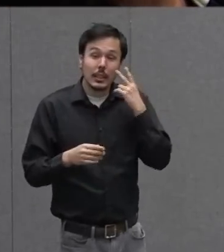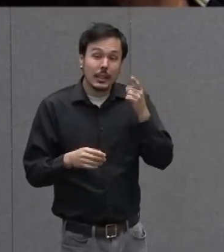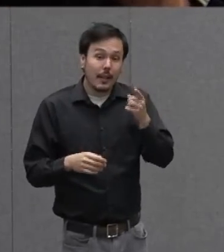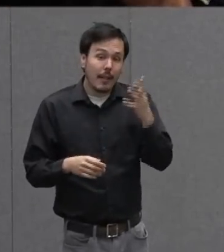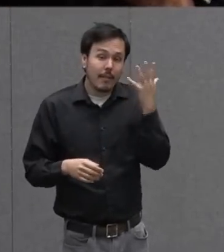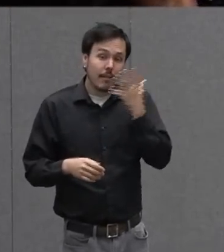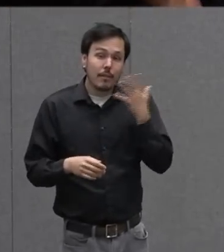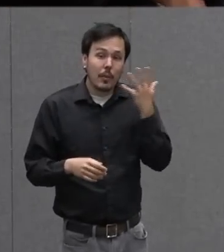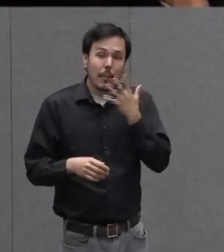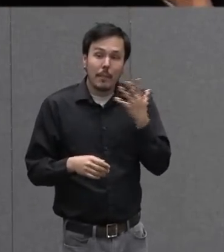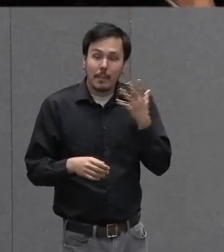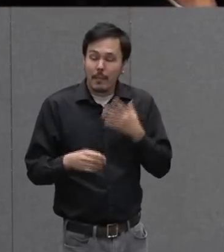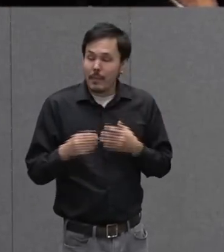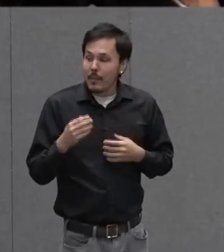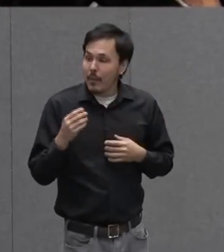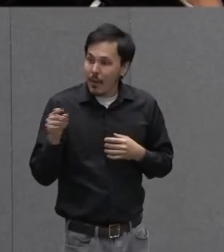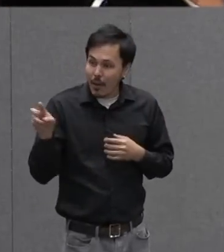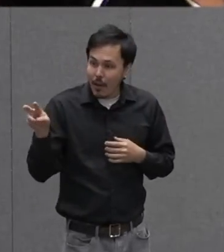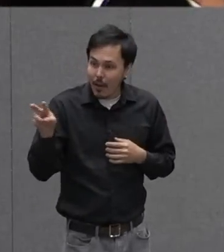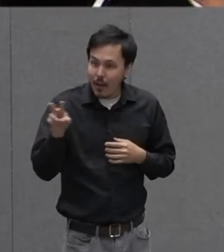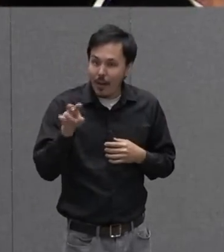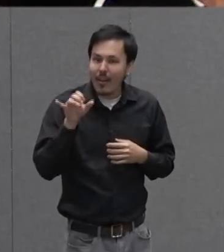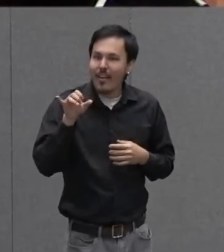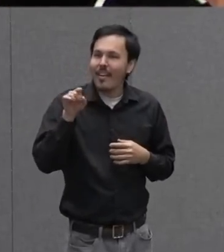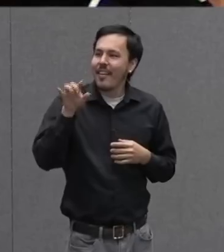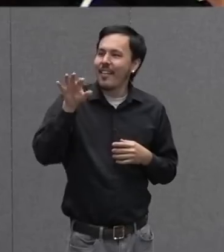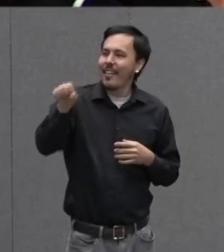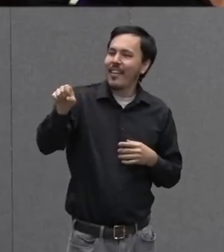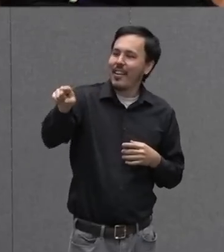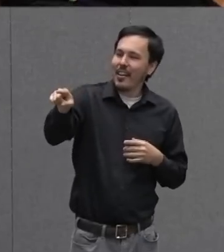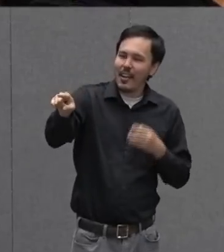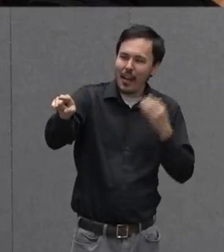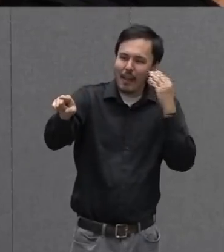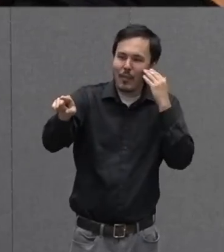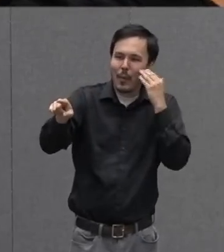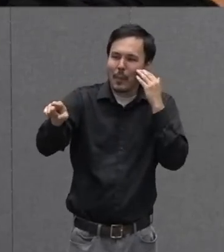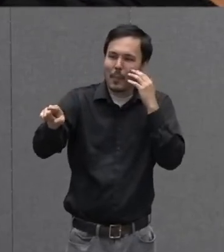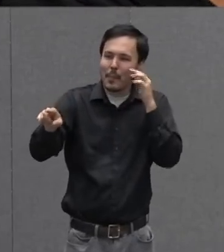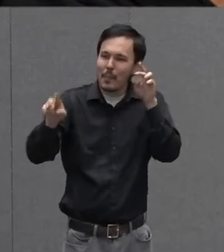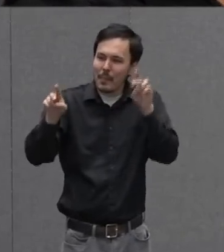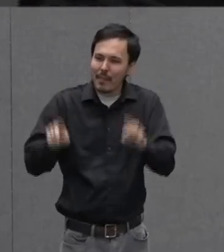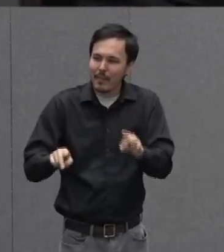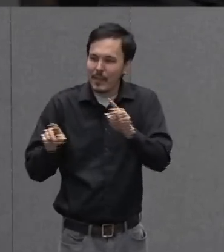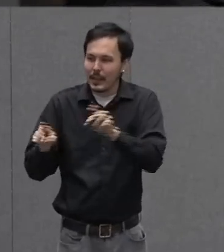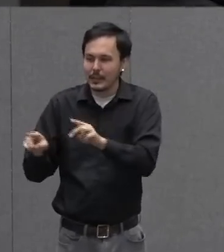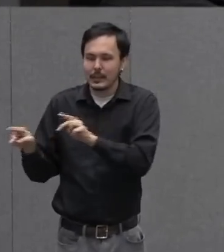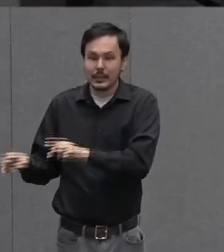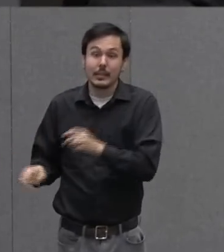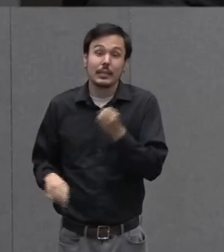he said, "I'm glad he came." Some of these folks were on the bus.